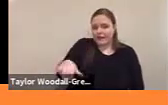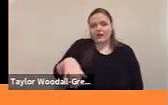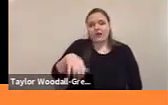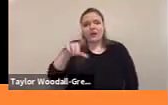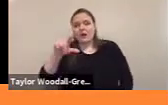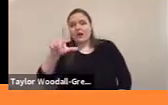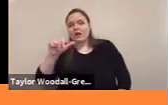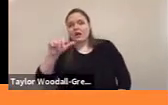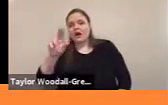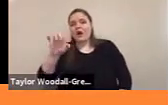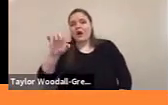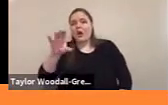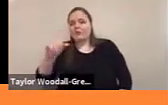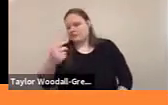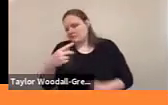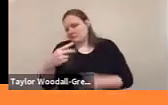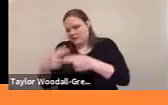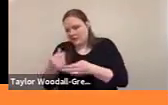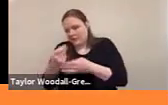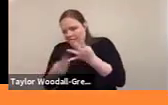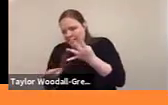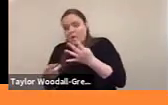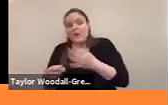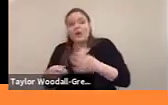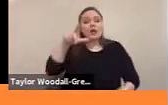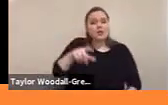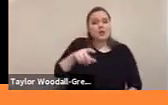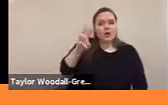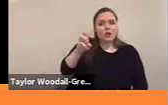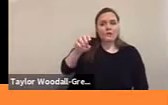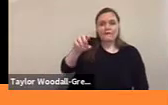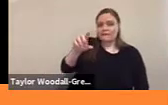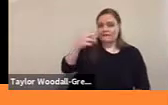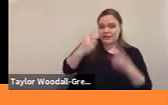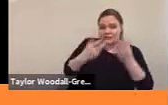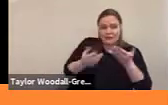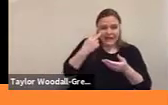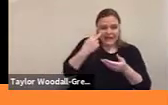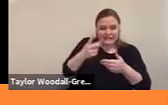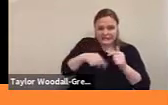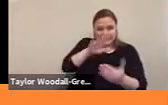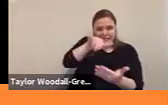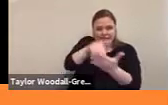Low vision could mean that someone can't see things in the center of their vision or on the sides,